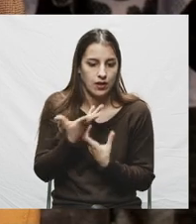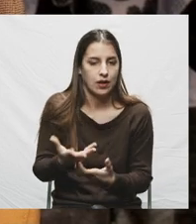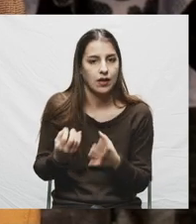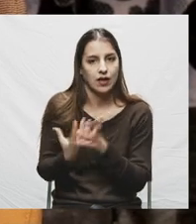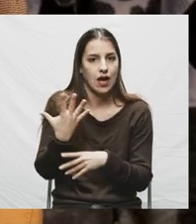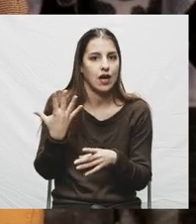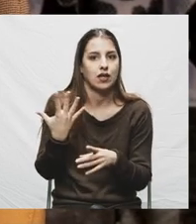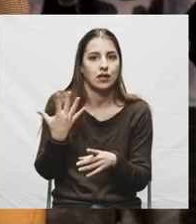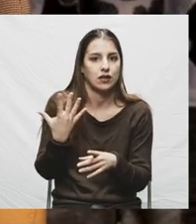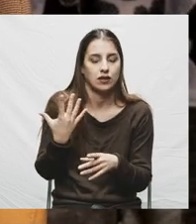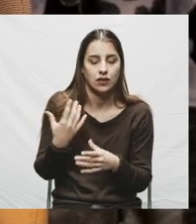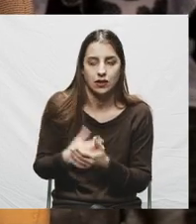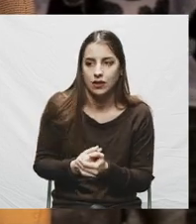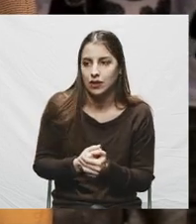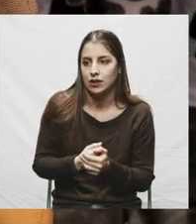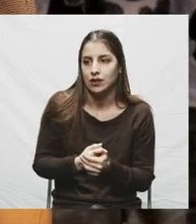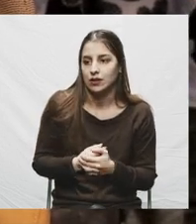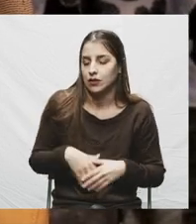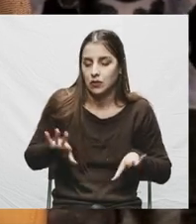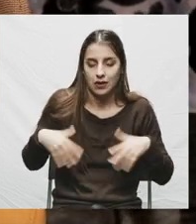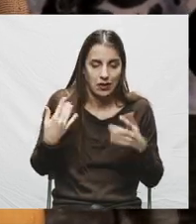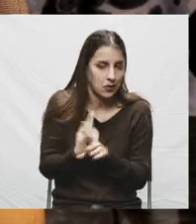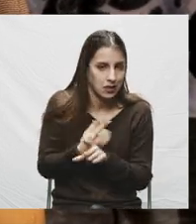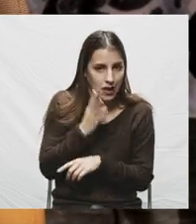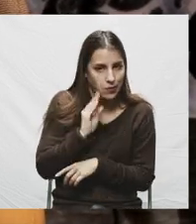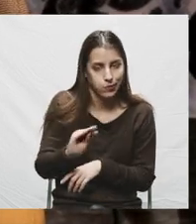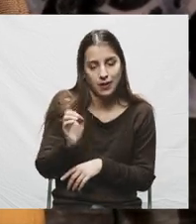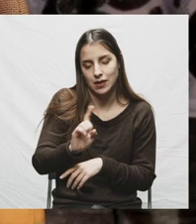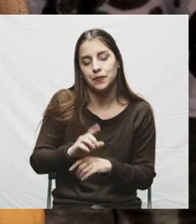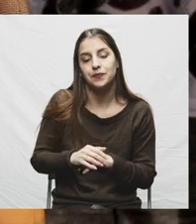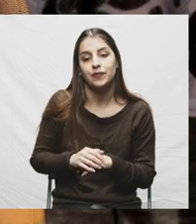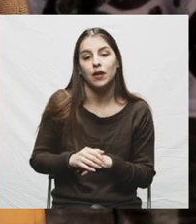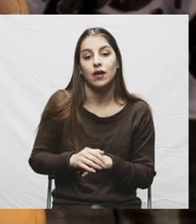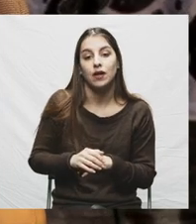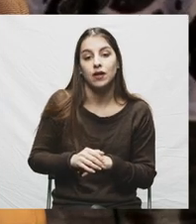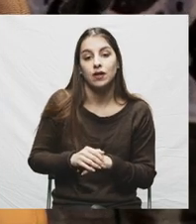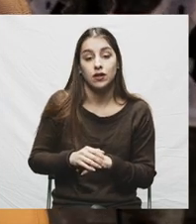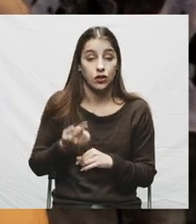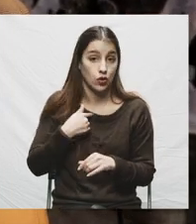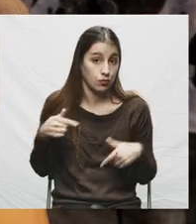Creator. —Co-creator, co-choregrapher, co, co... co-something… collaborator!